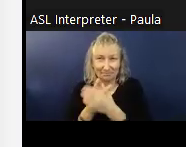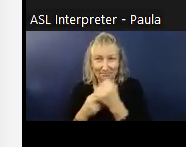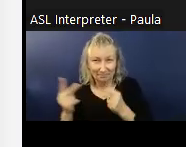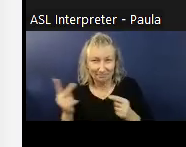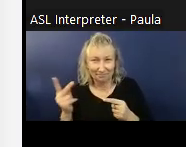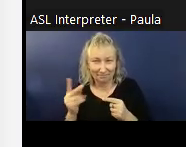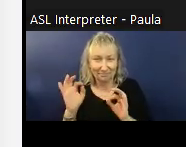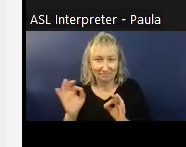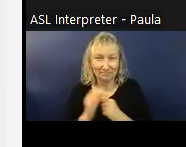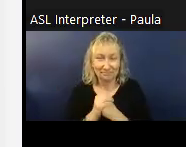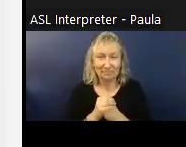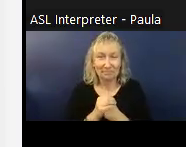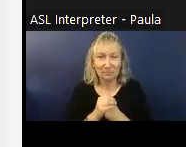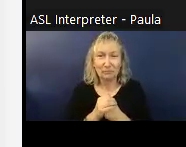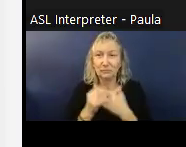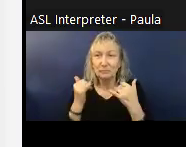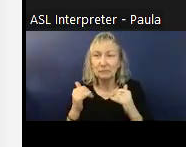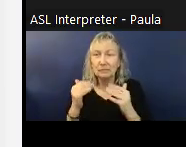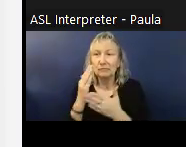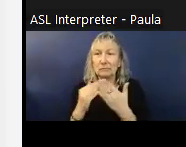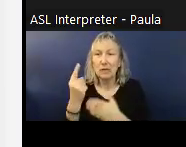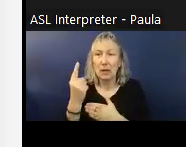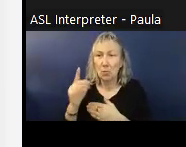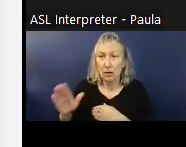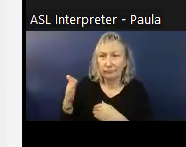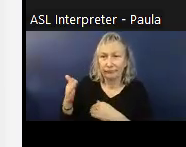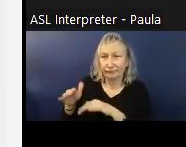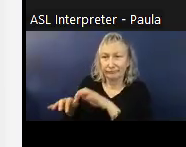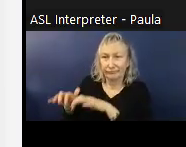John, We do have a chat question from Tara.